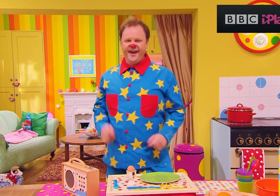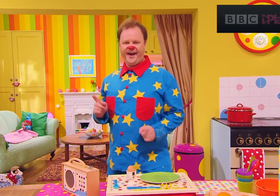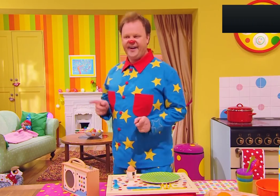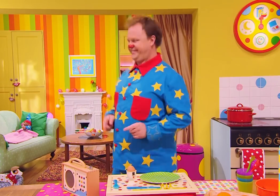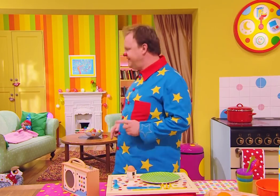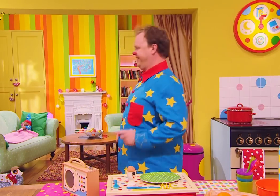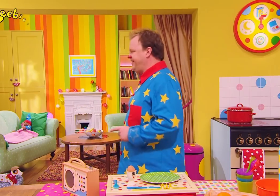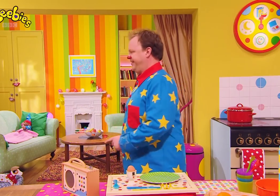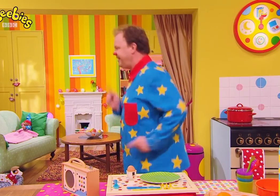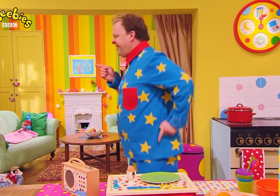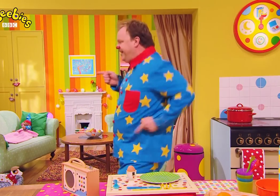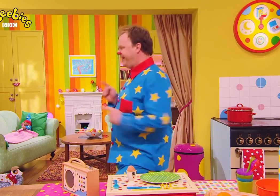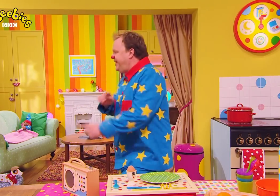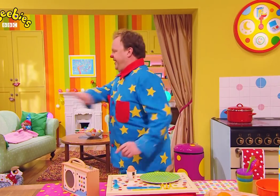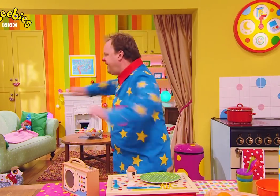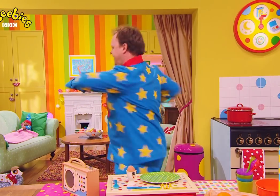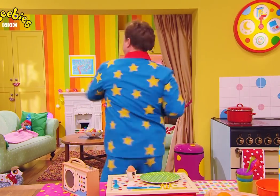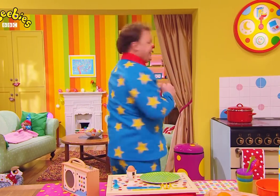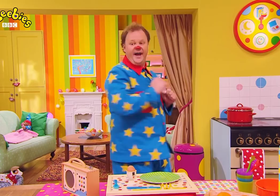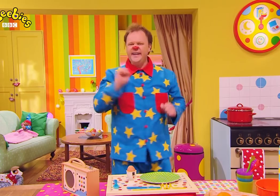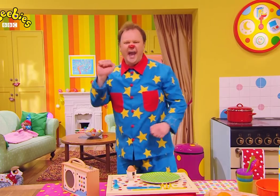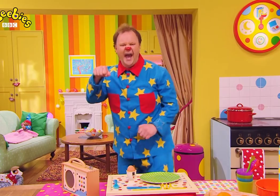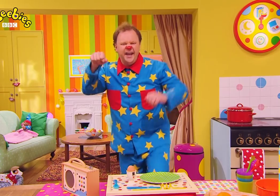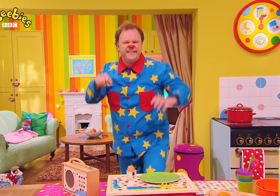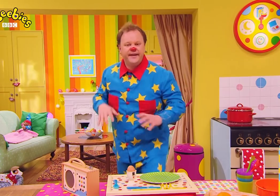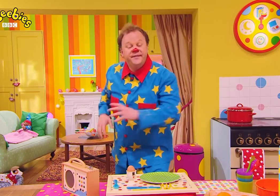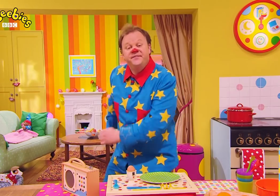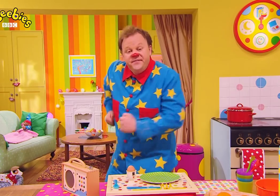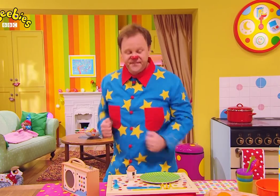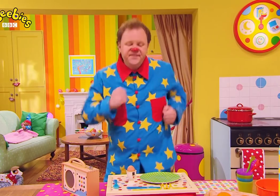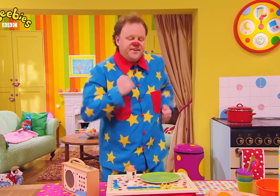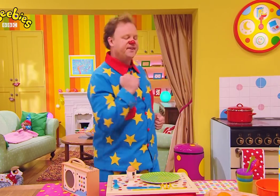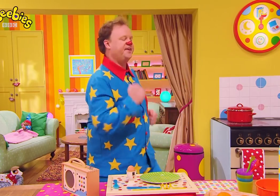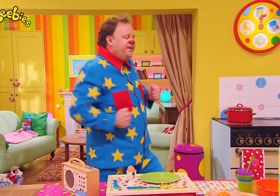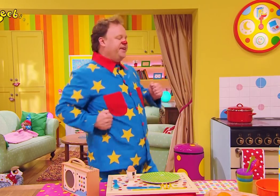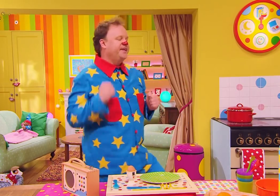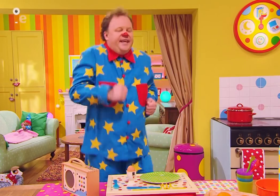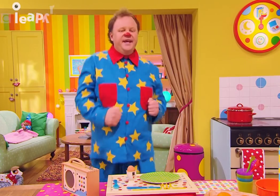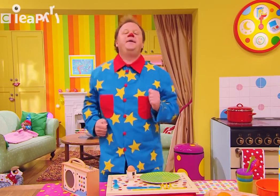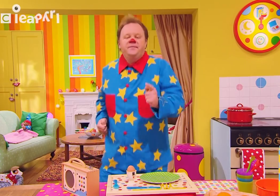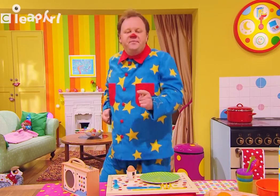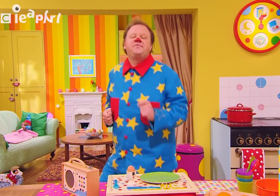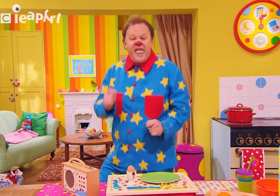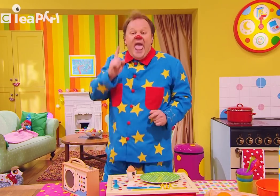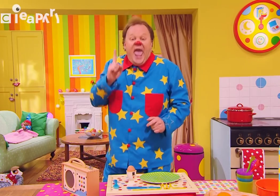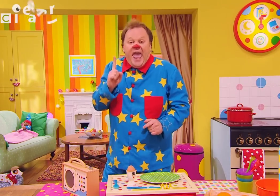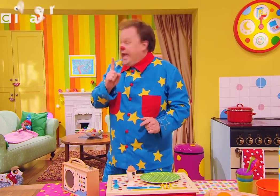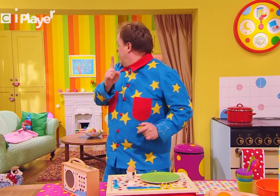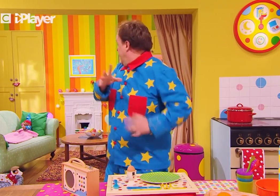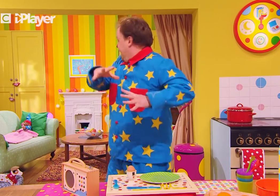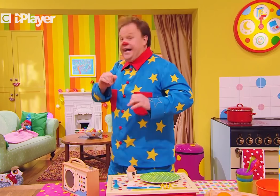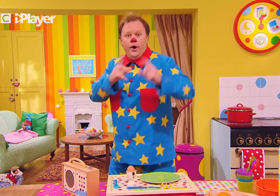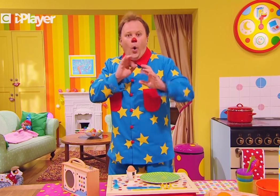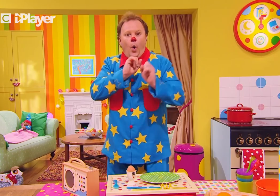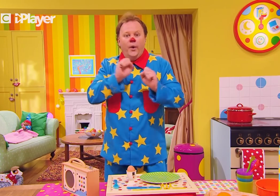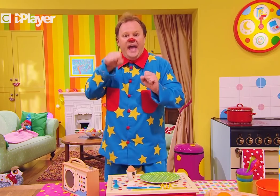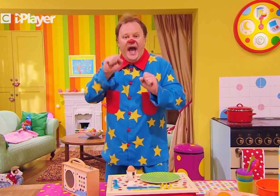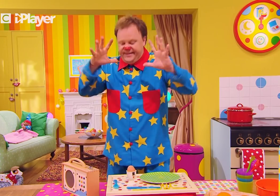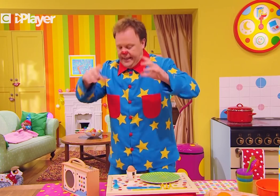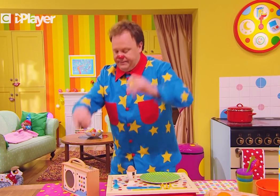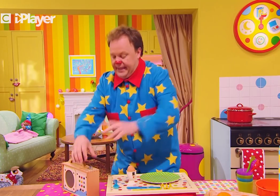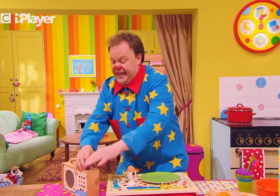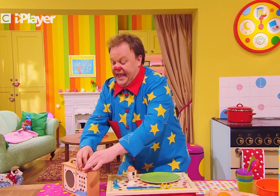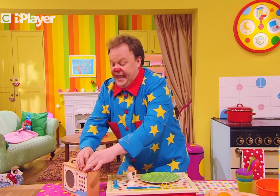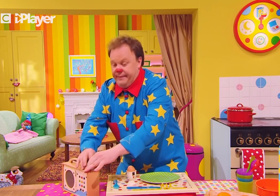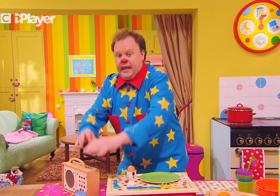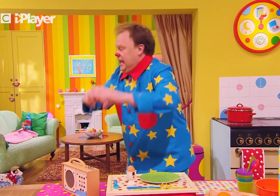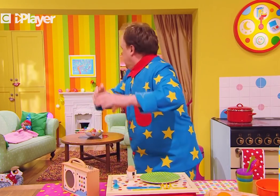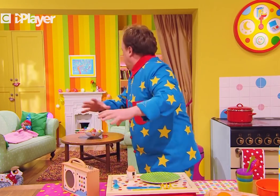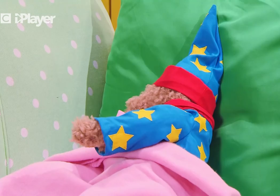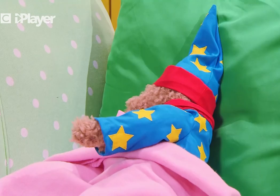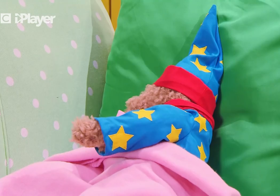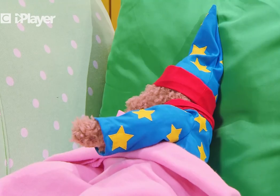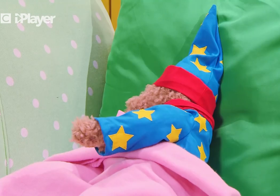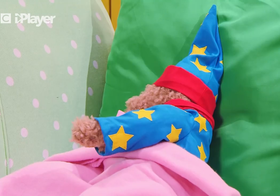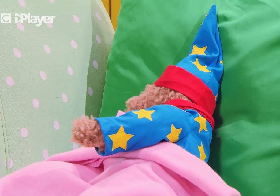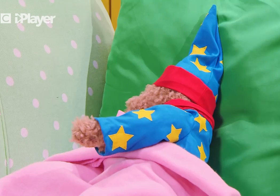mr tumble mr tumble yes remember tumble ted is asleep oh yes it's okay mr tumble